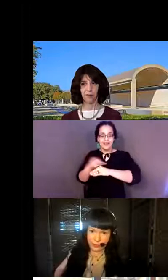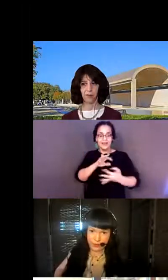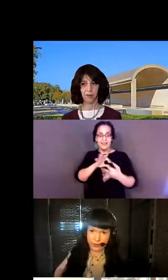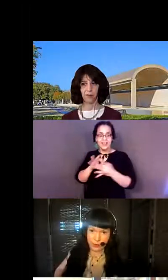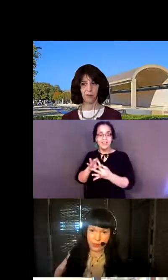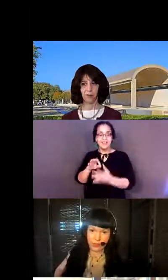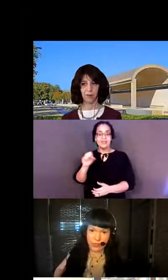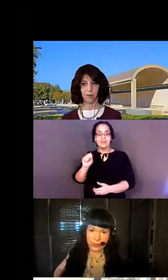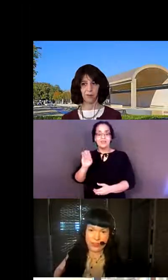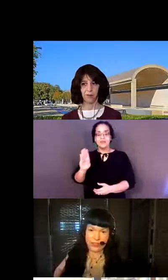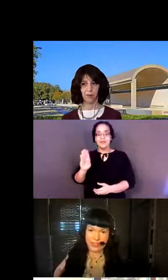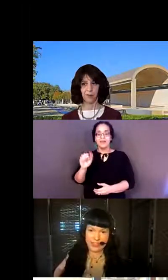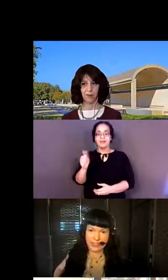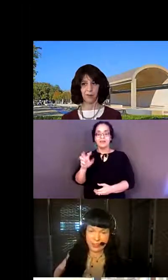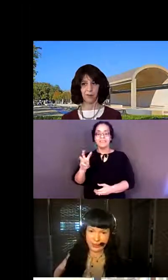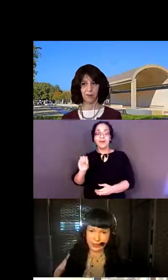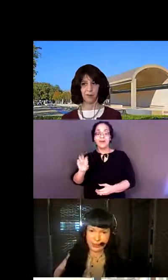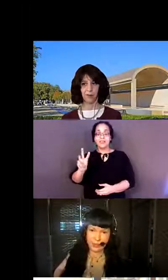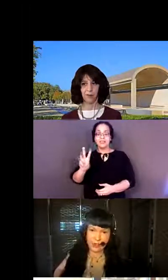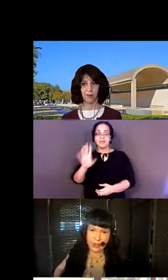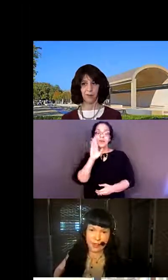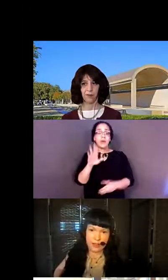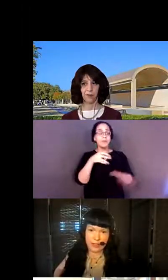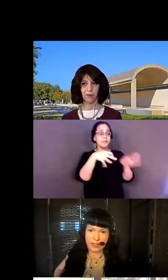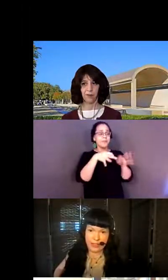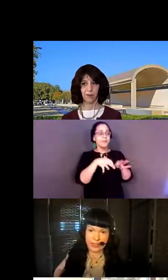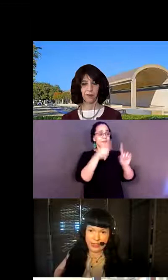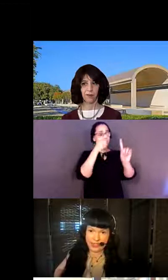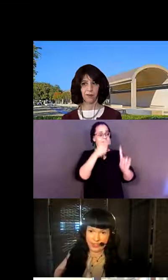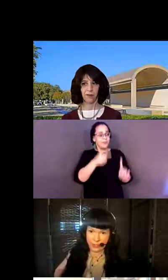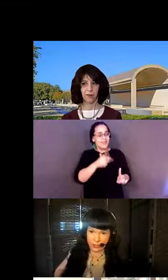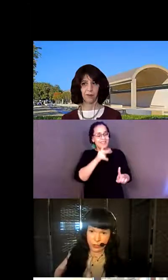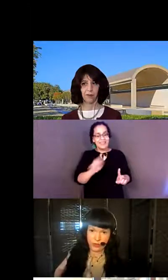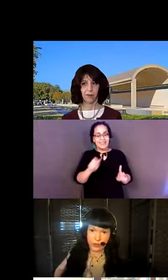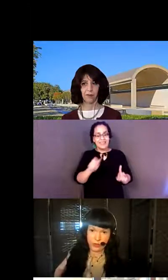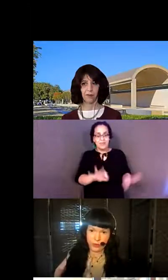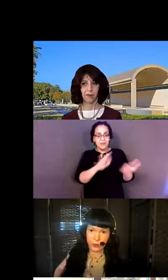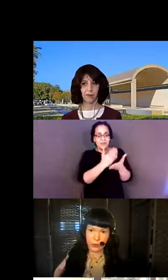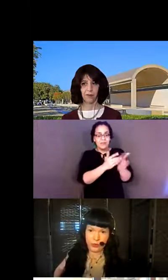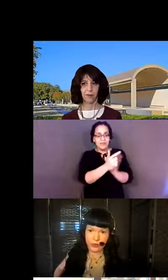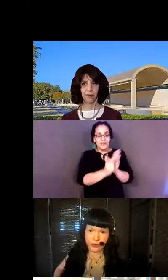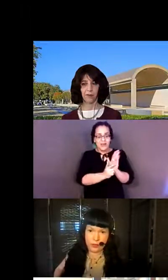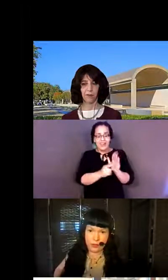They will review key elements of the law